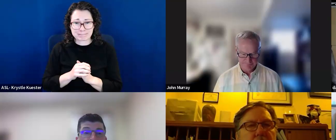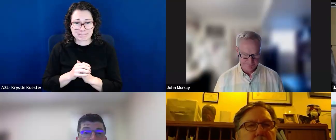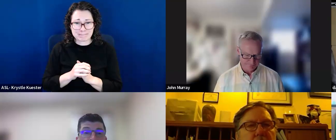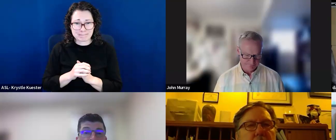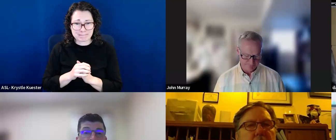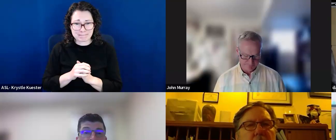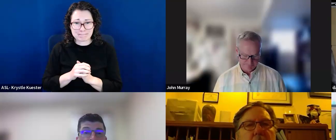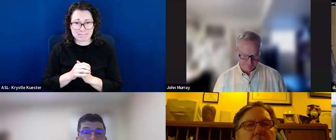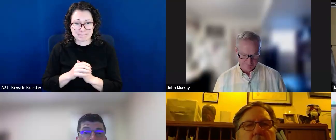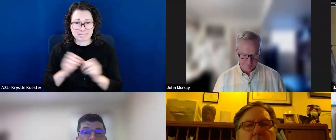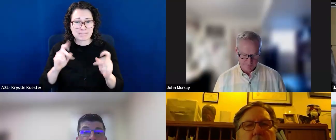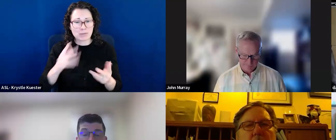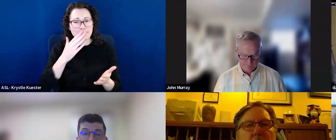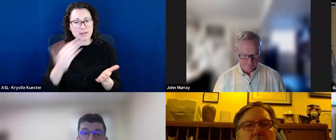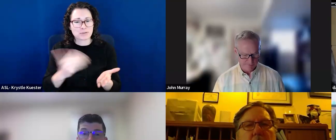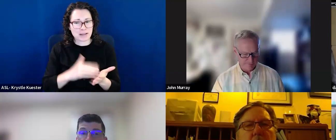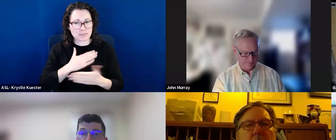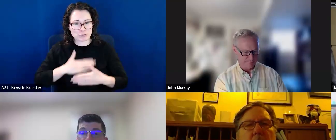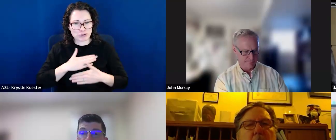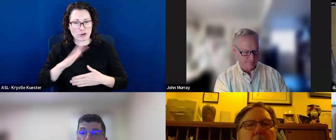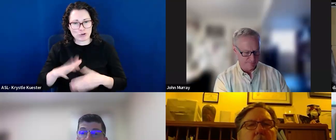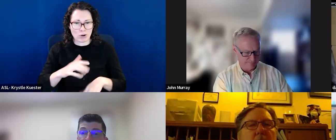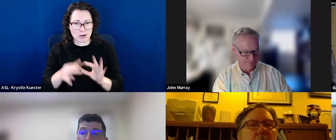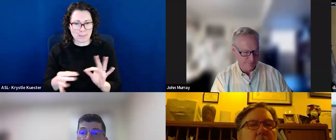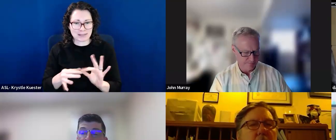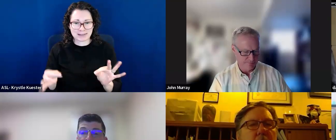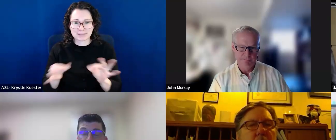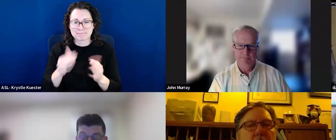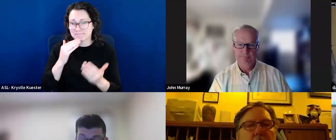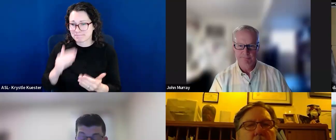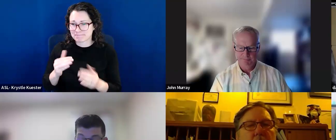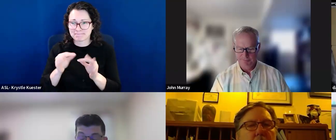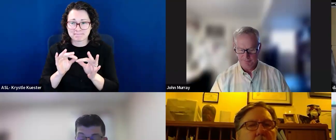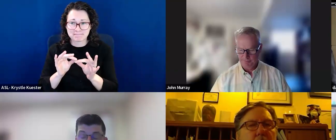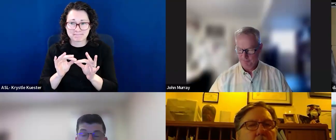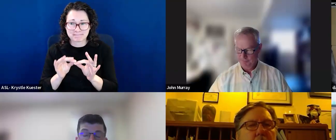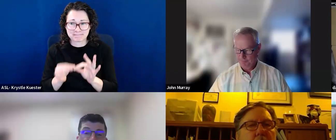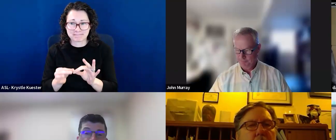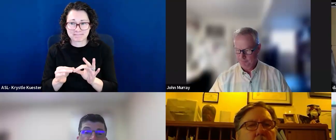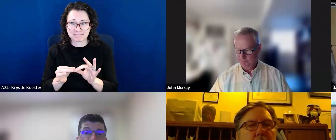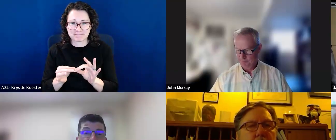Okay. Thank you again. Appreciate your your comments. Thank you. Uh,